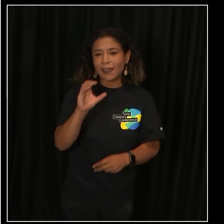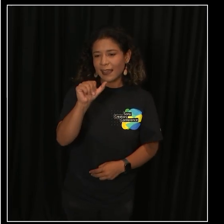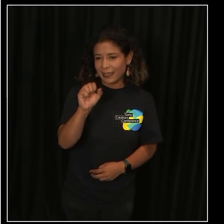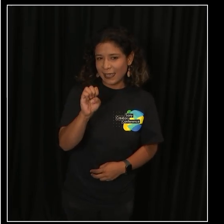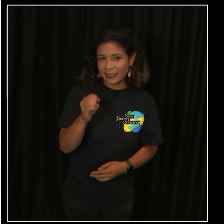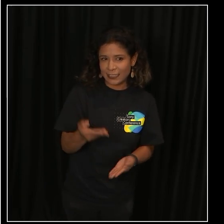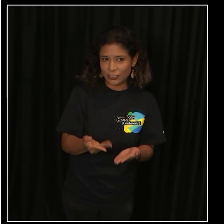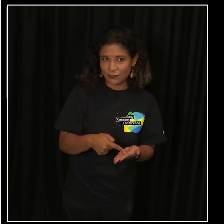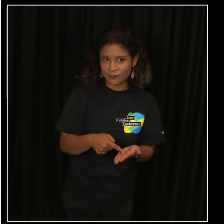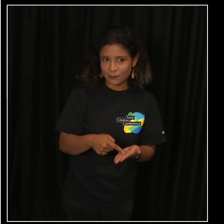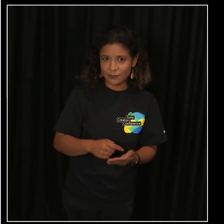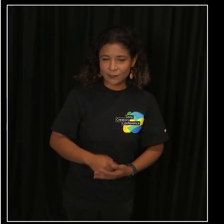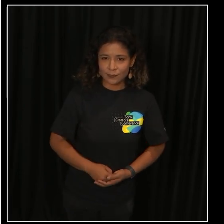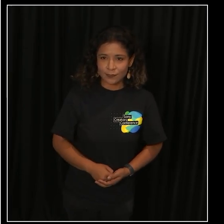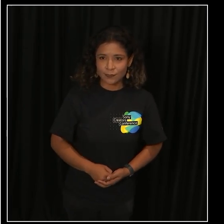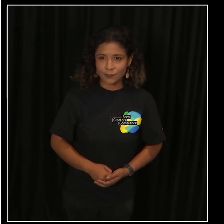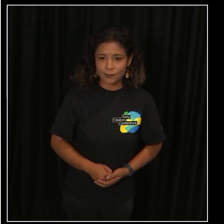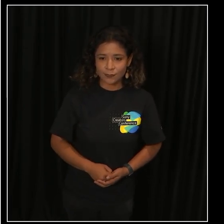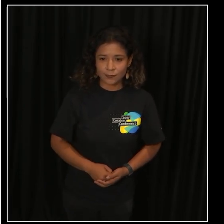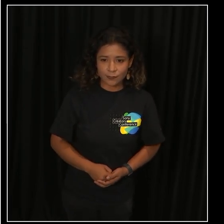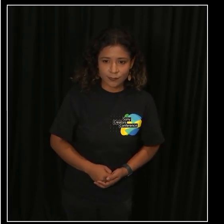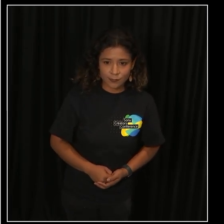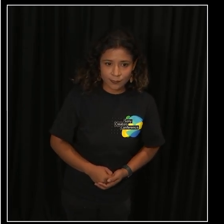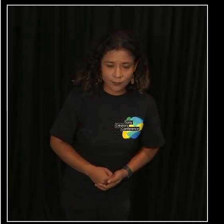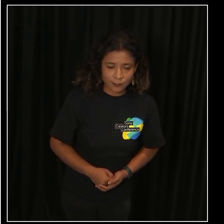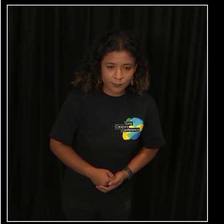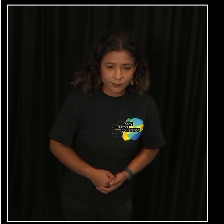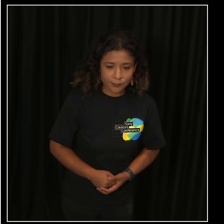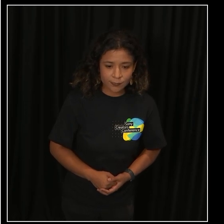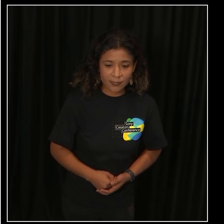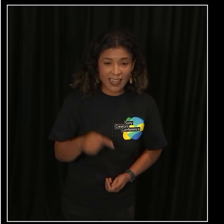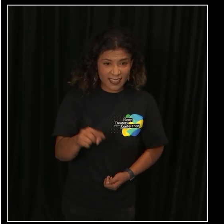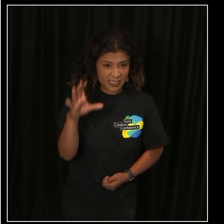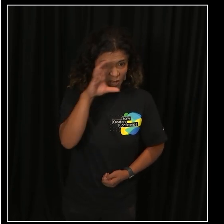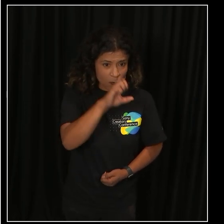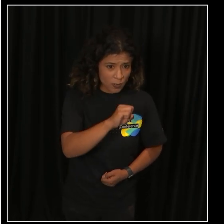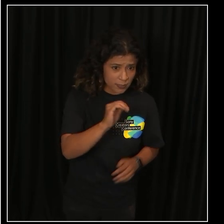Let me conclude the first existing approximation seemed to be sufficient